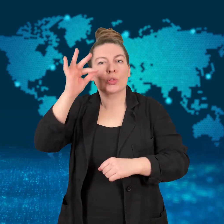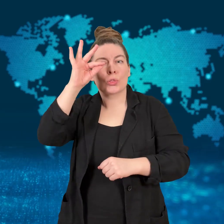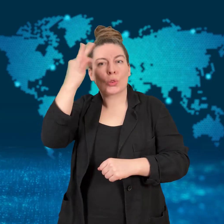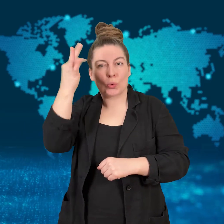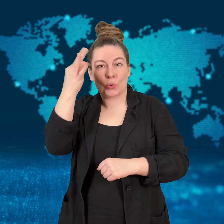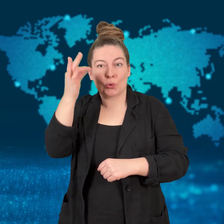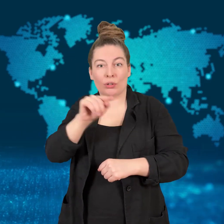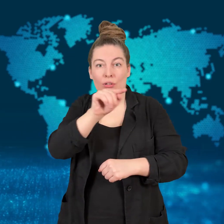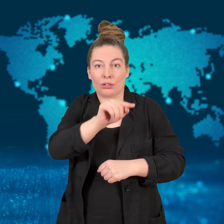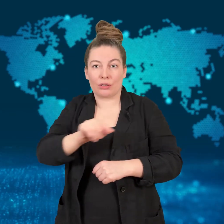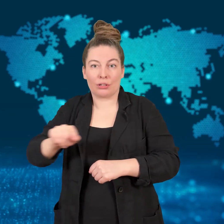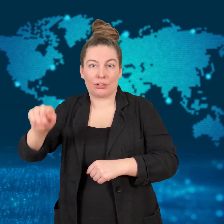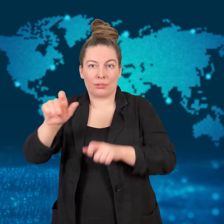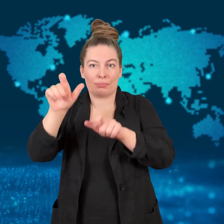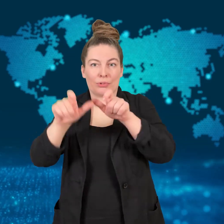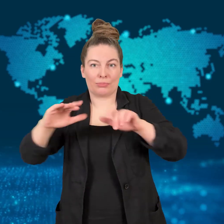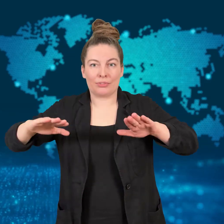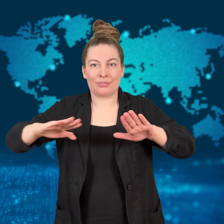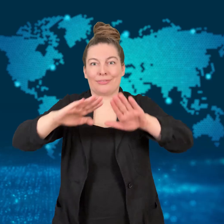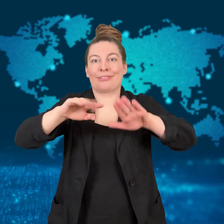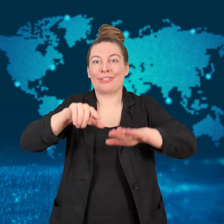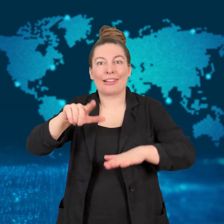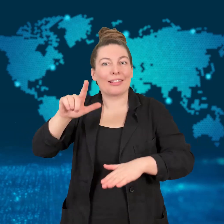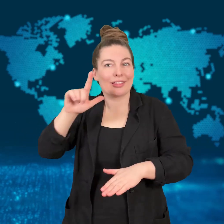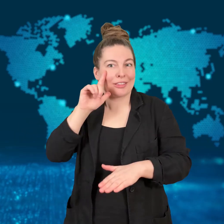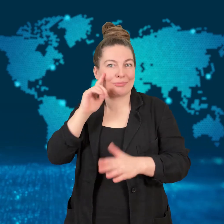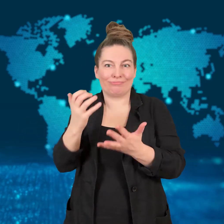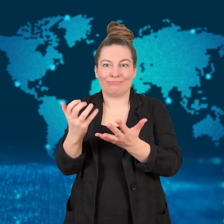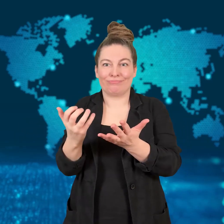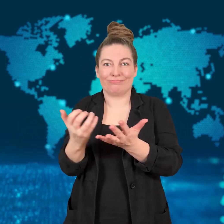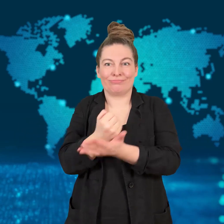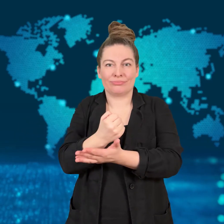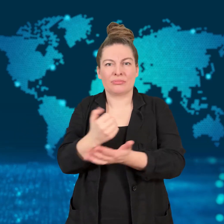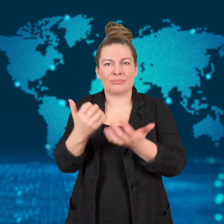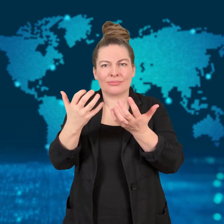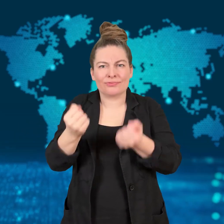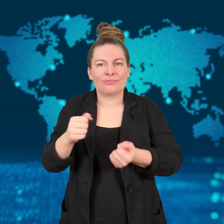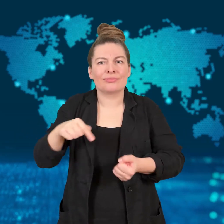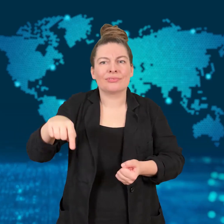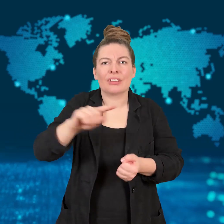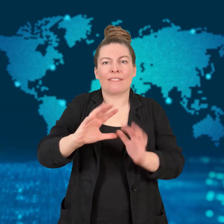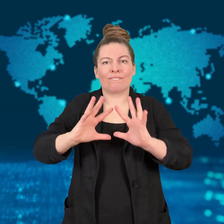including Niger, Chad, Egypt, Egypt, Algeria, and Tunisia.